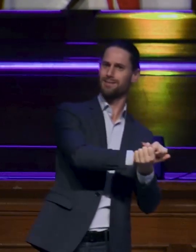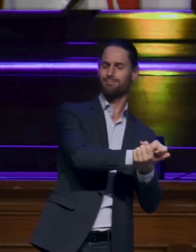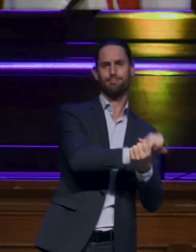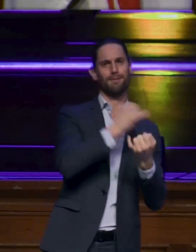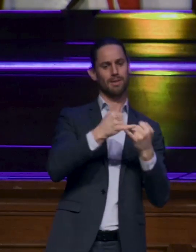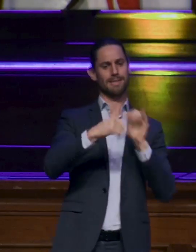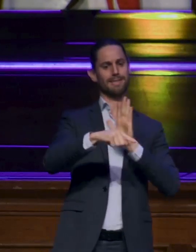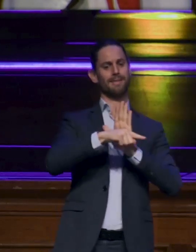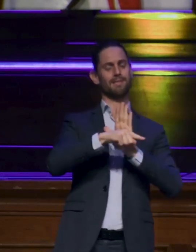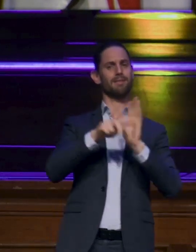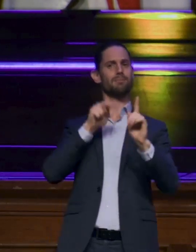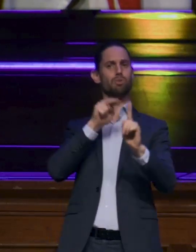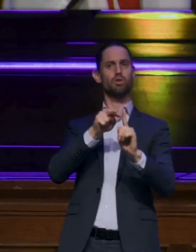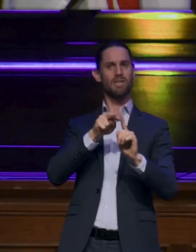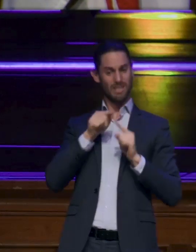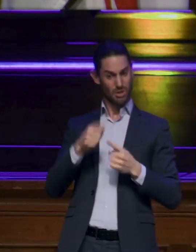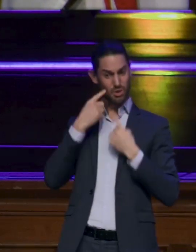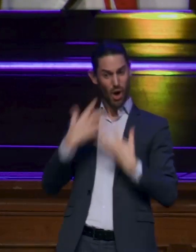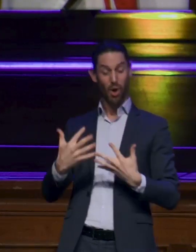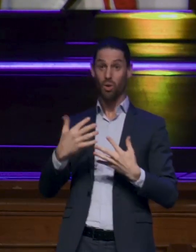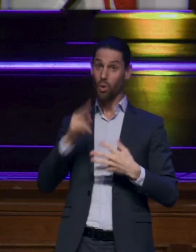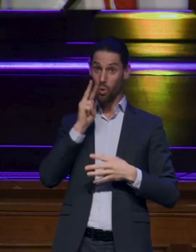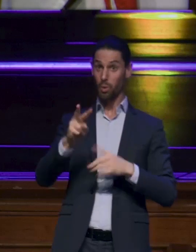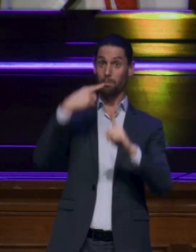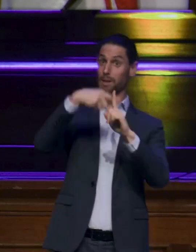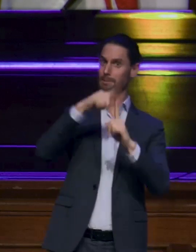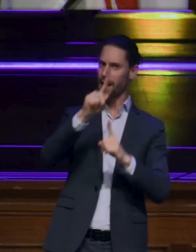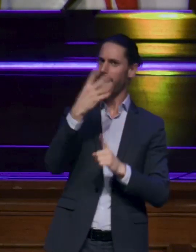acknowledgement of where the failings of being in our system we need to address